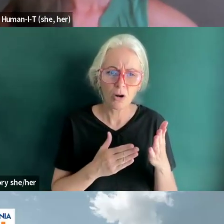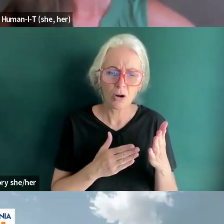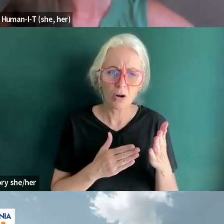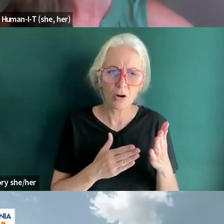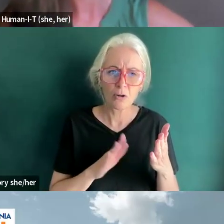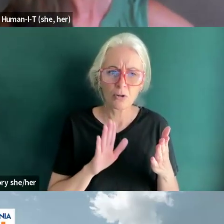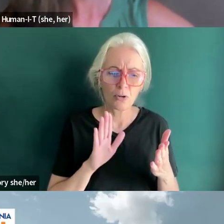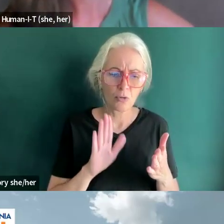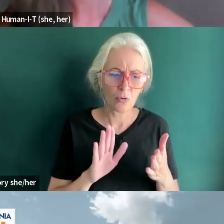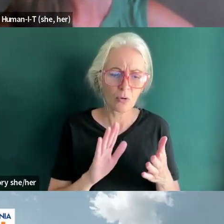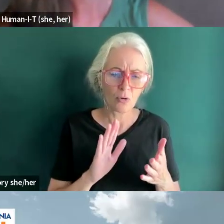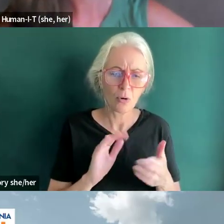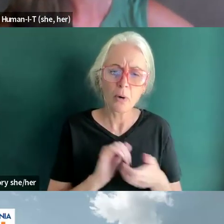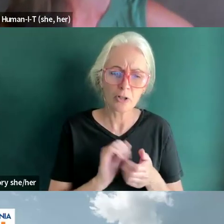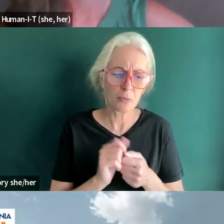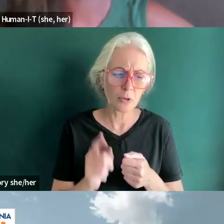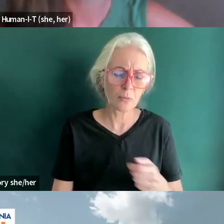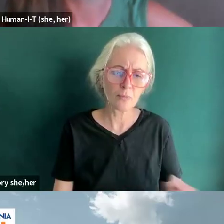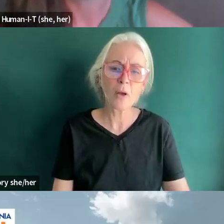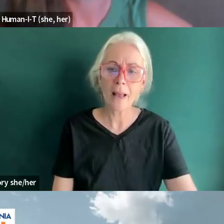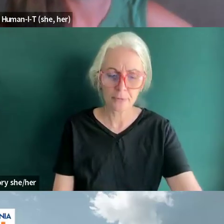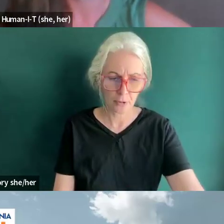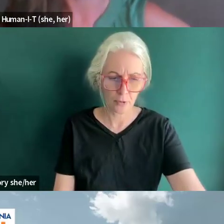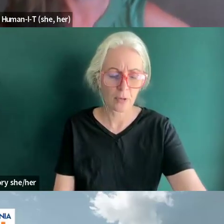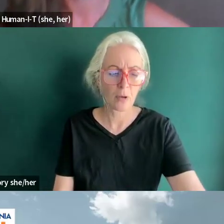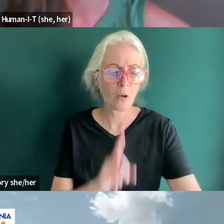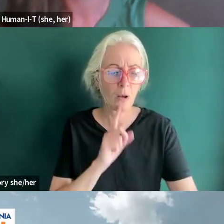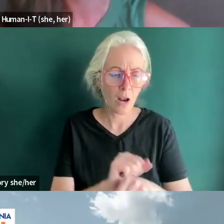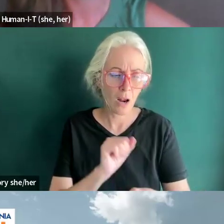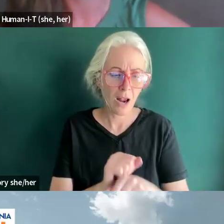you know, our partnership with you. Absolutely, and I agree. This is something